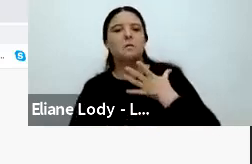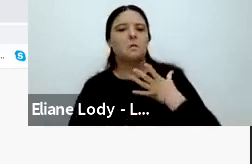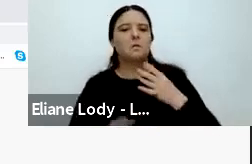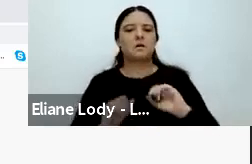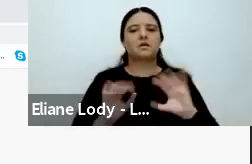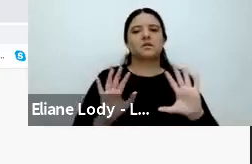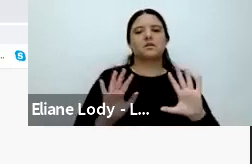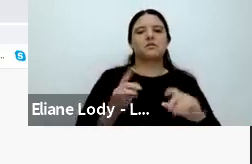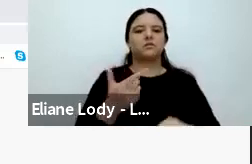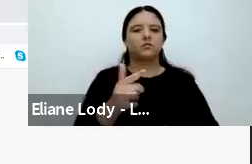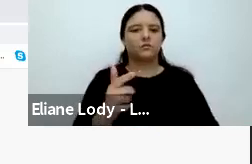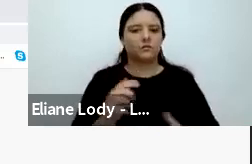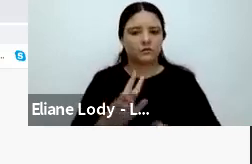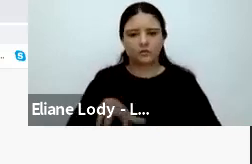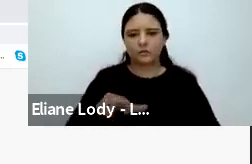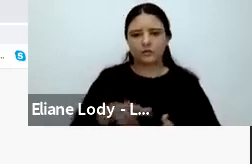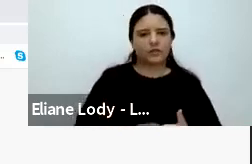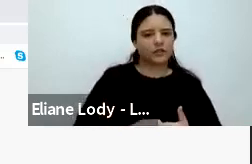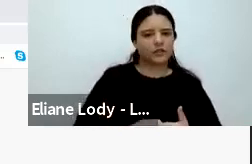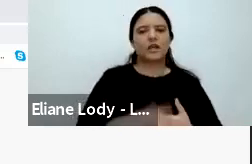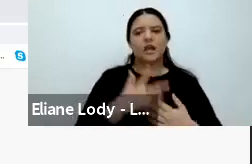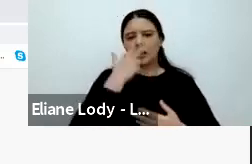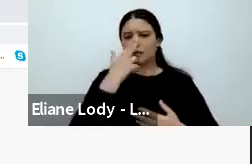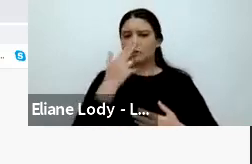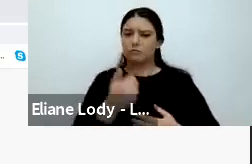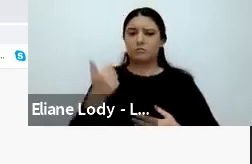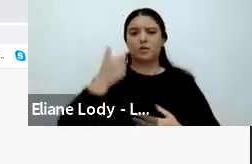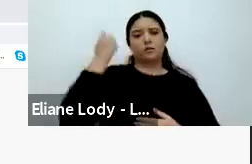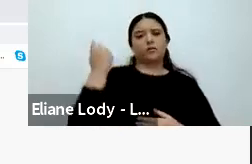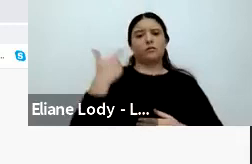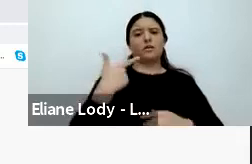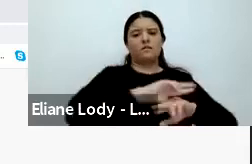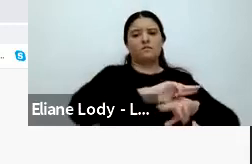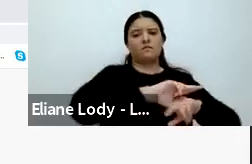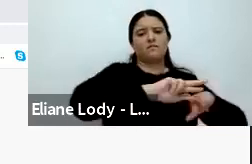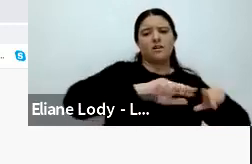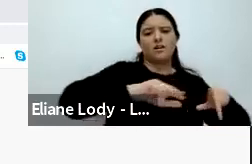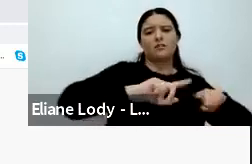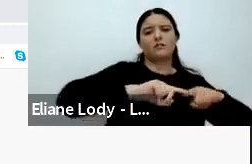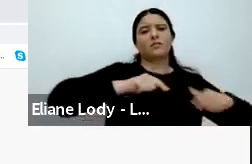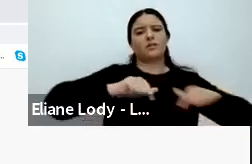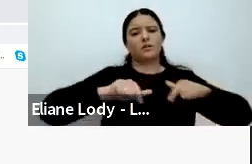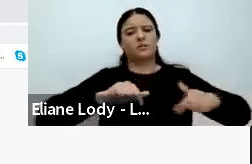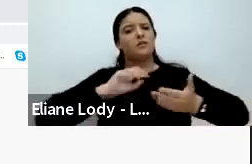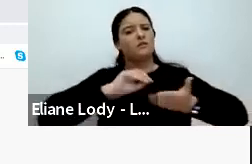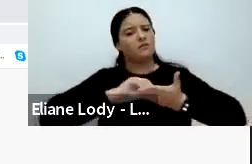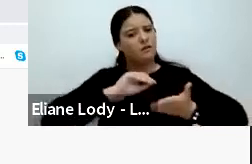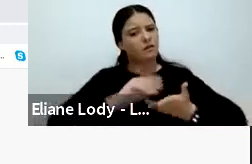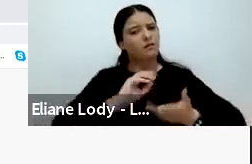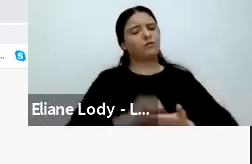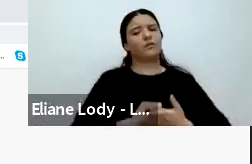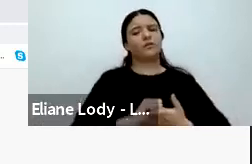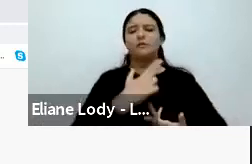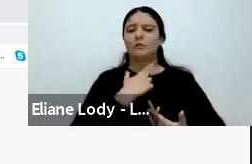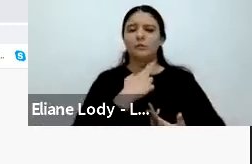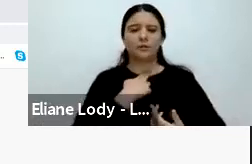really we've you know we're really we've you know we're, we're probably better than most but boy we have some work to do but boy we have some work to do. do. And you can't do it And you can't do it, unless you